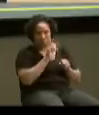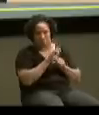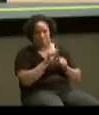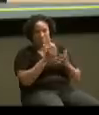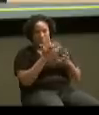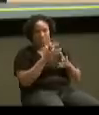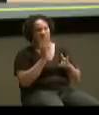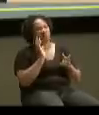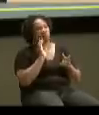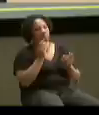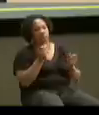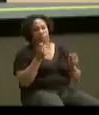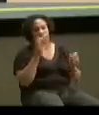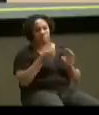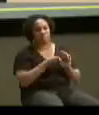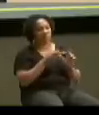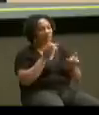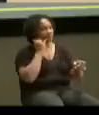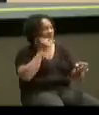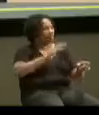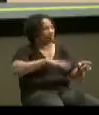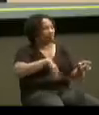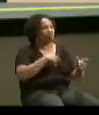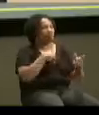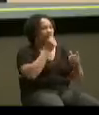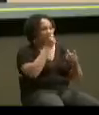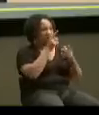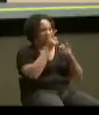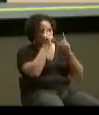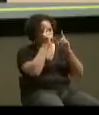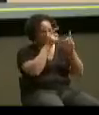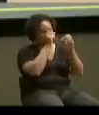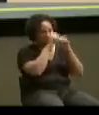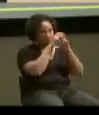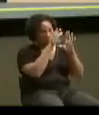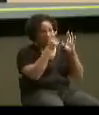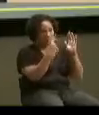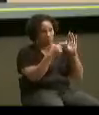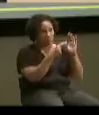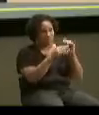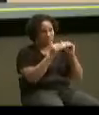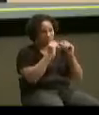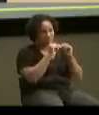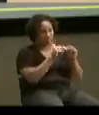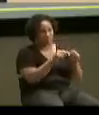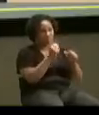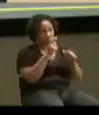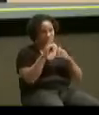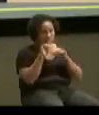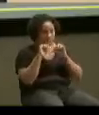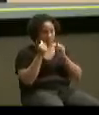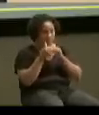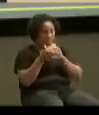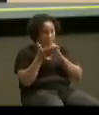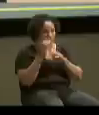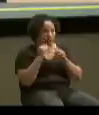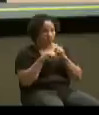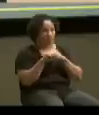IF YOU'RE NOT, BUT YOU UNDERSTAND THIS MOVEMENT TOWARDS SUSTAINABILITY, YOU UNDERSTAND THAT THE AGENCY'S OPERATING